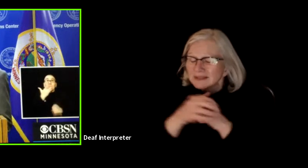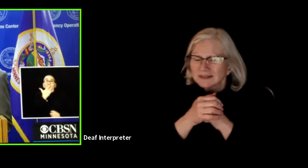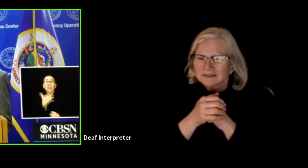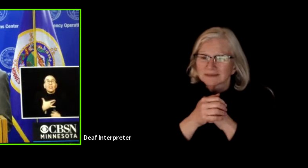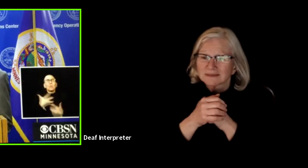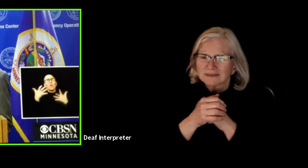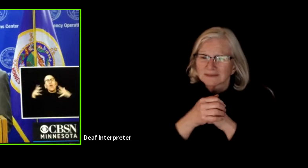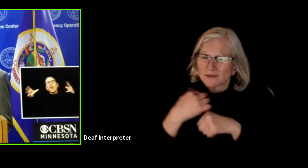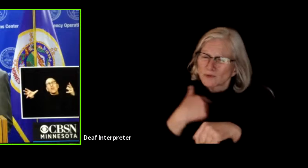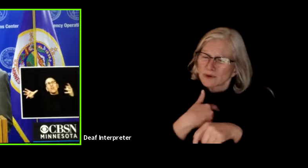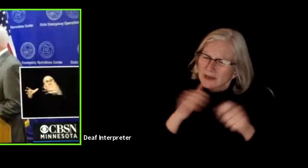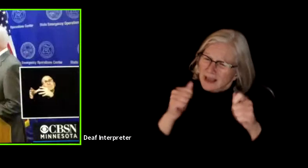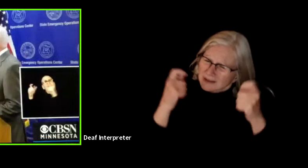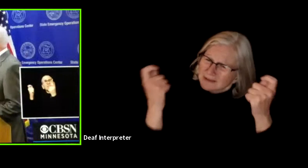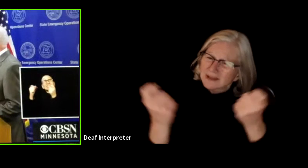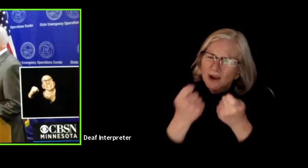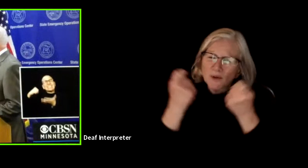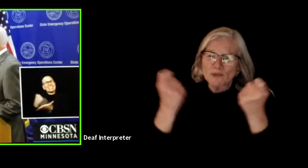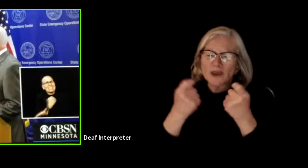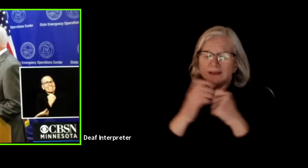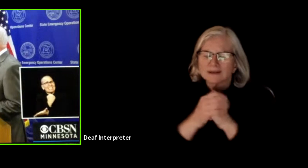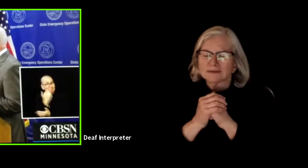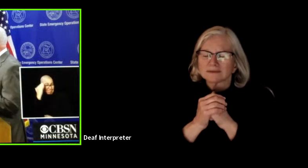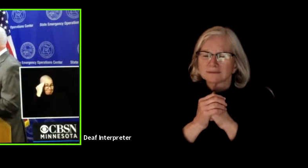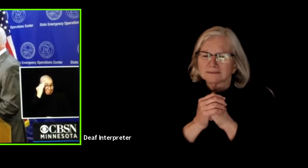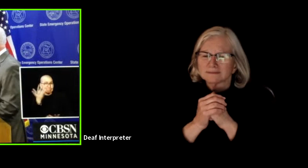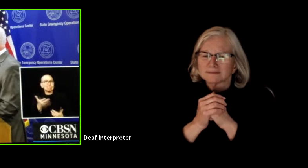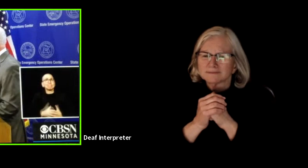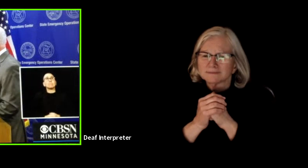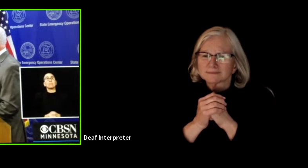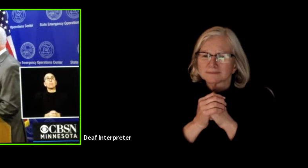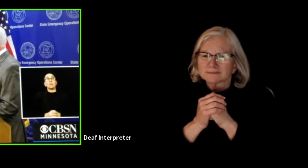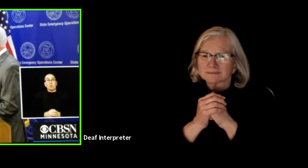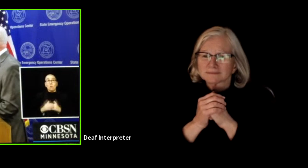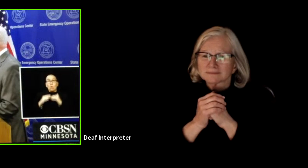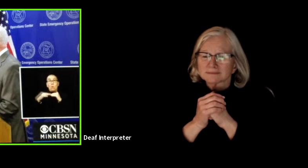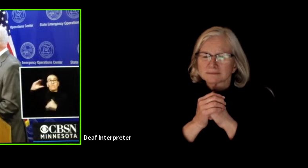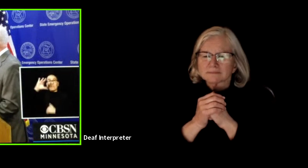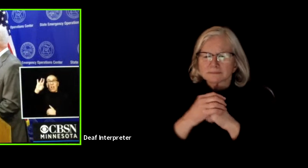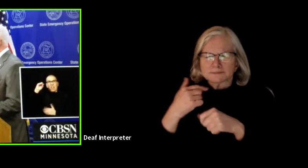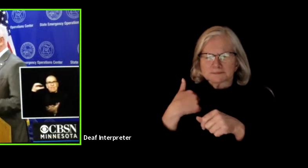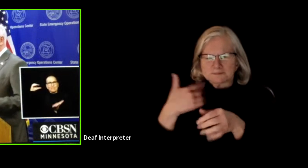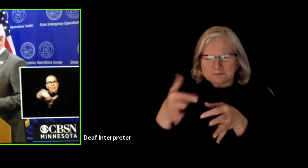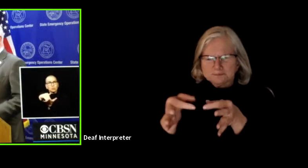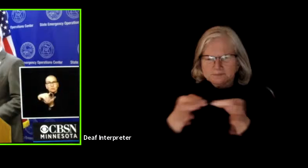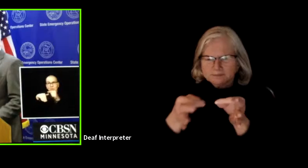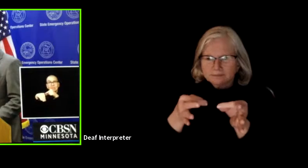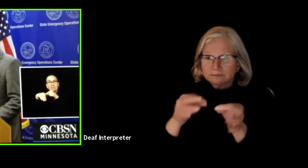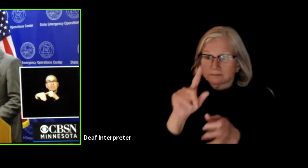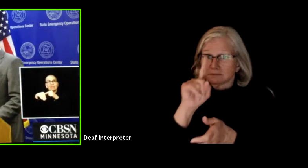SO, AGAIN, ATTENTION I SAID, OVER 80,000, THAT'S 100,000 NOW. OUR DOSES ARE LIMITED, COMING FROM THE FEDERAL GOVERNMENT BUT